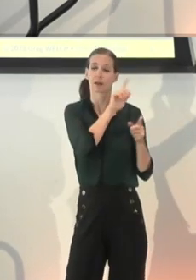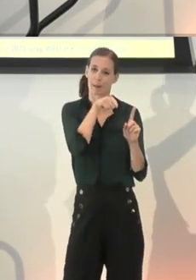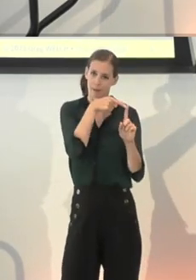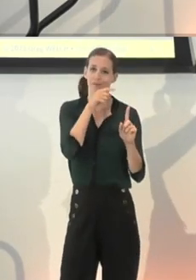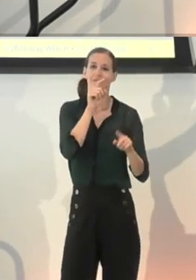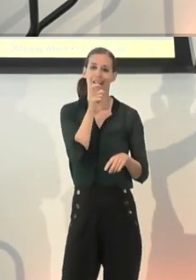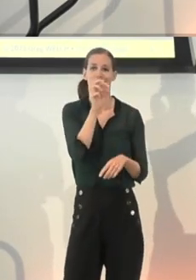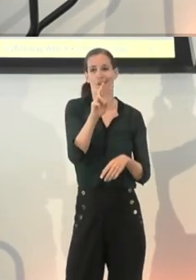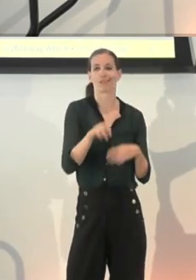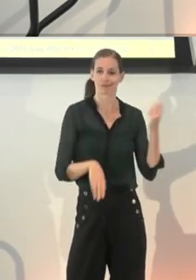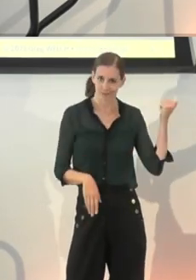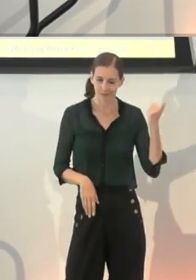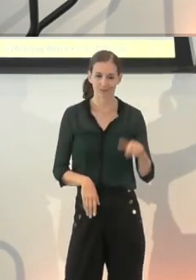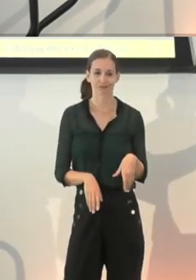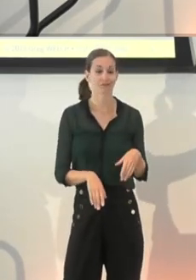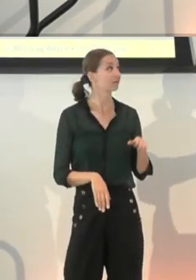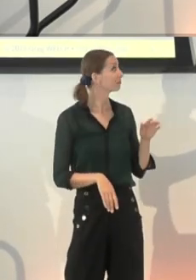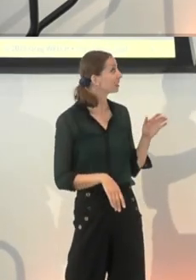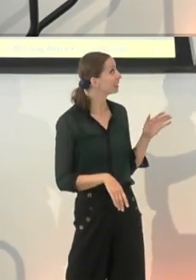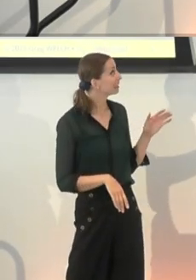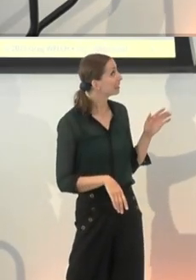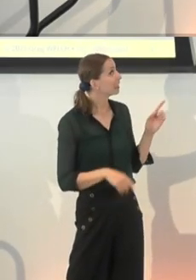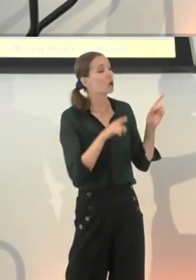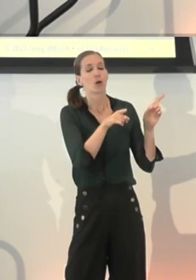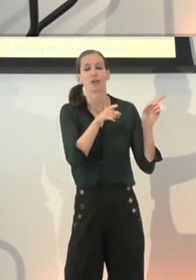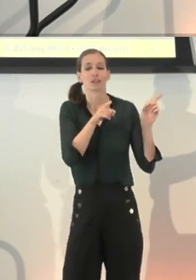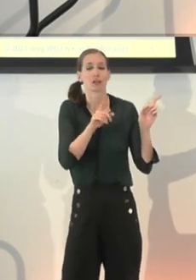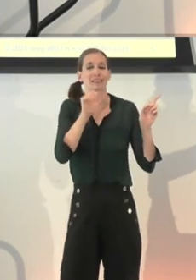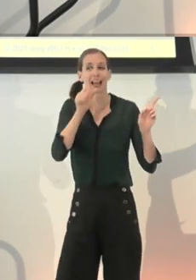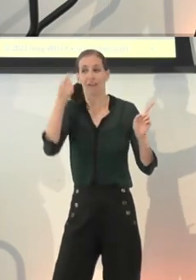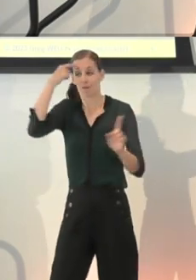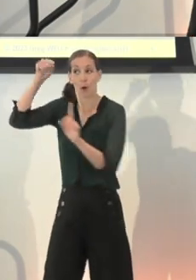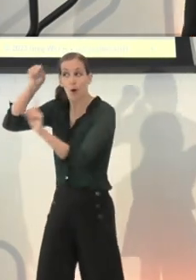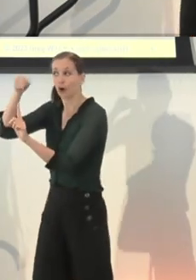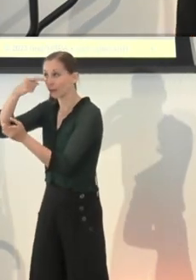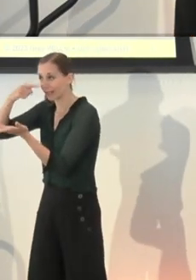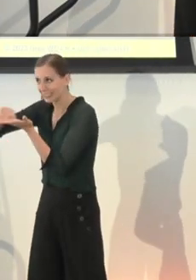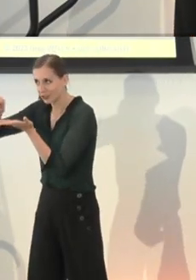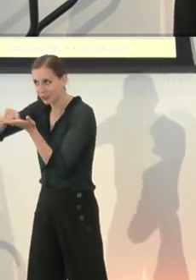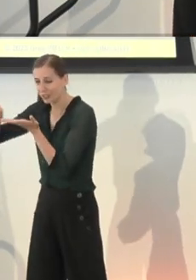It is not for research, we are building a system and I will tell you later how we